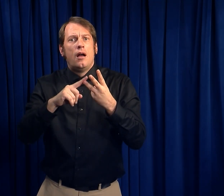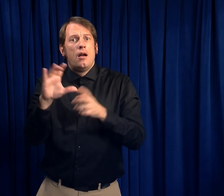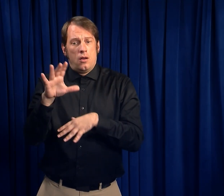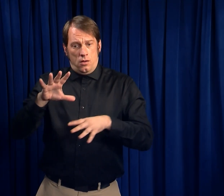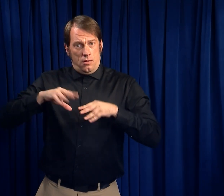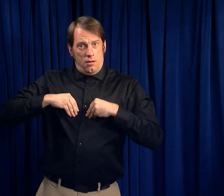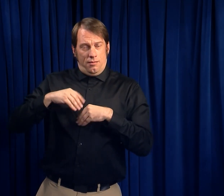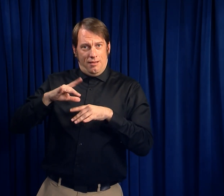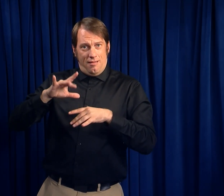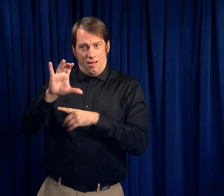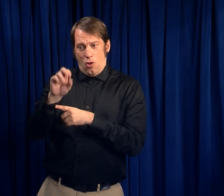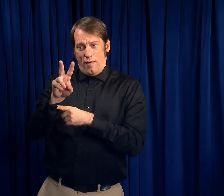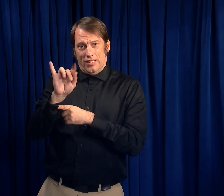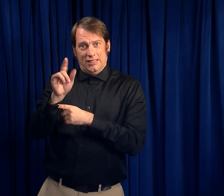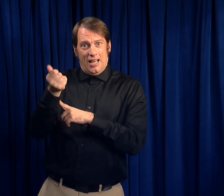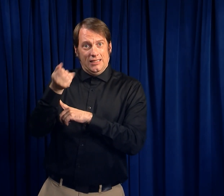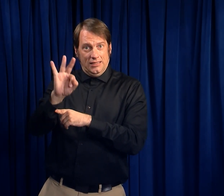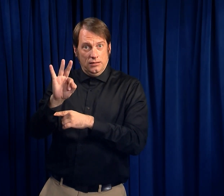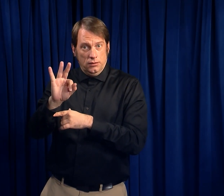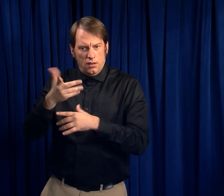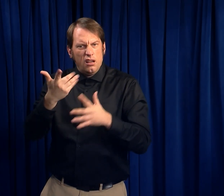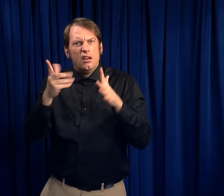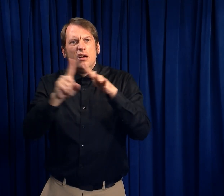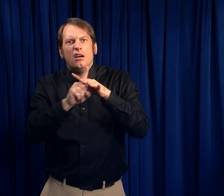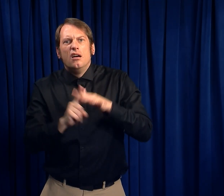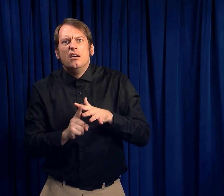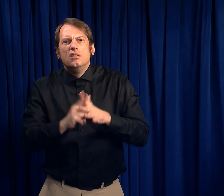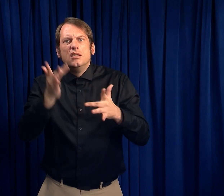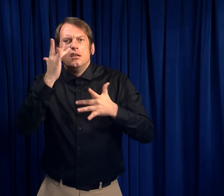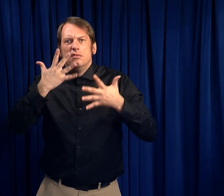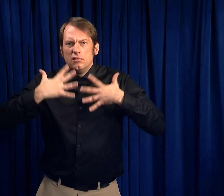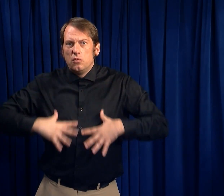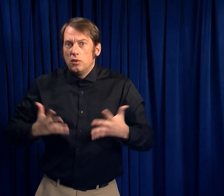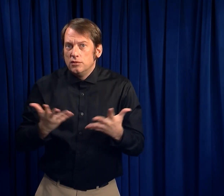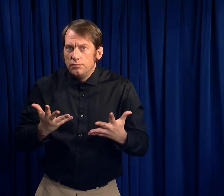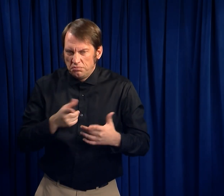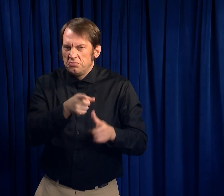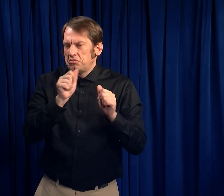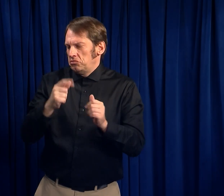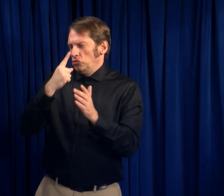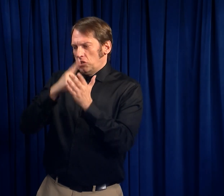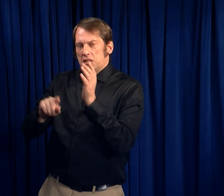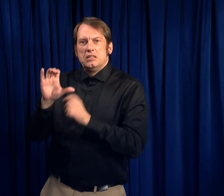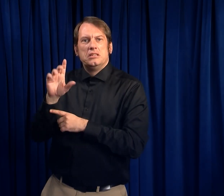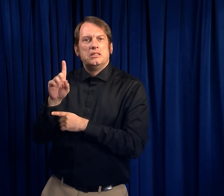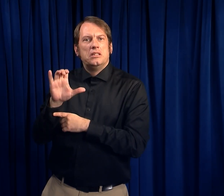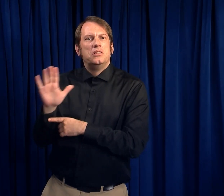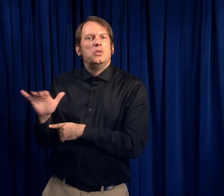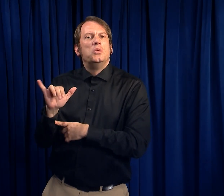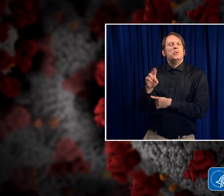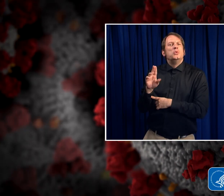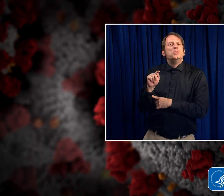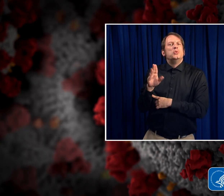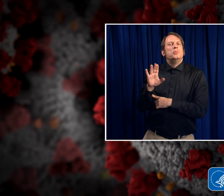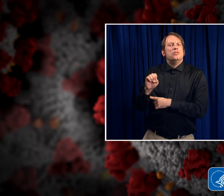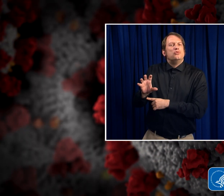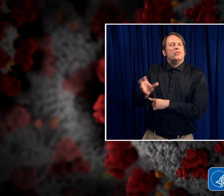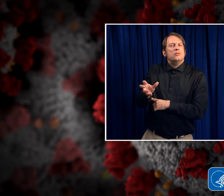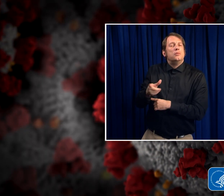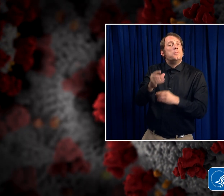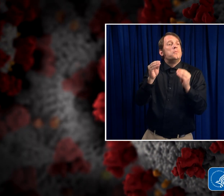and Symptoms of Coronavirus, go to the CDC YouTube channel.